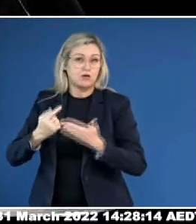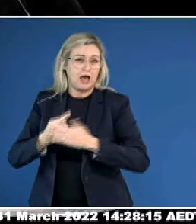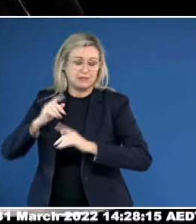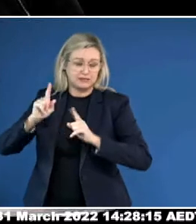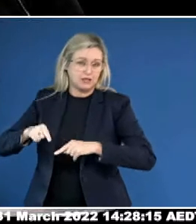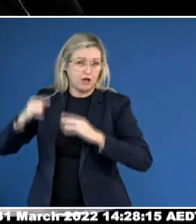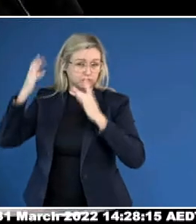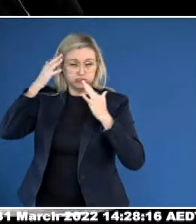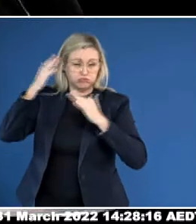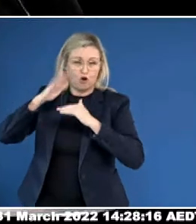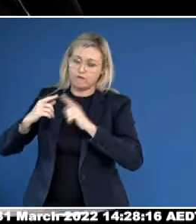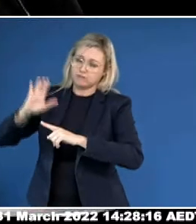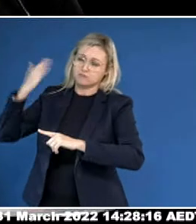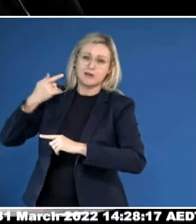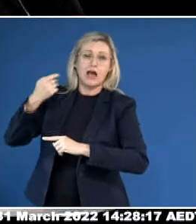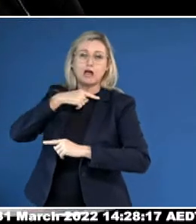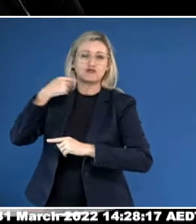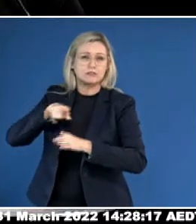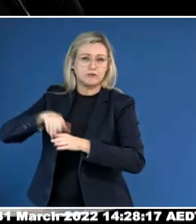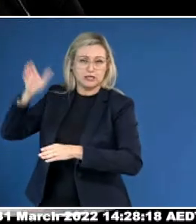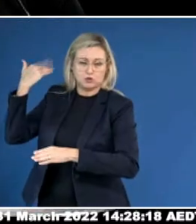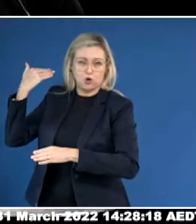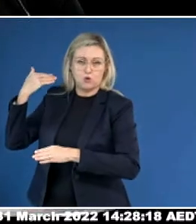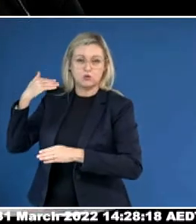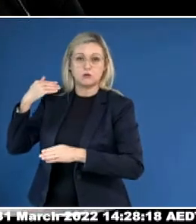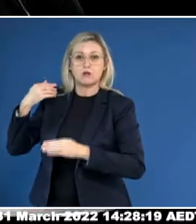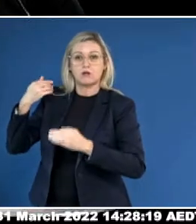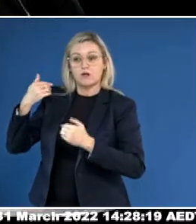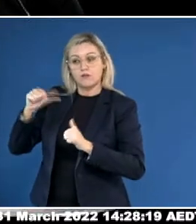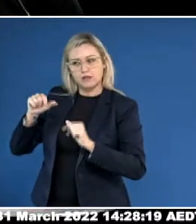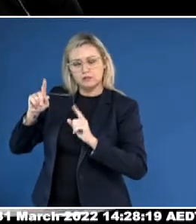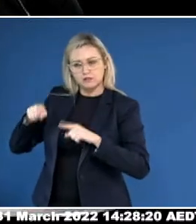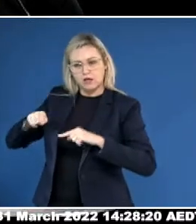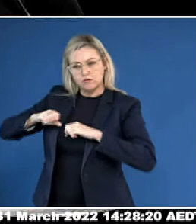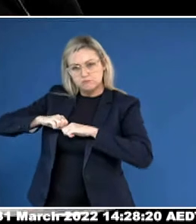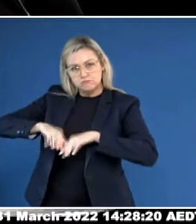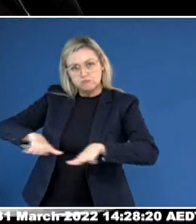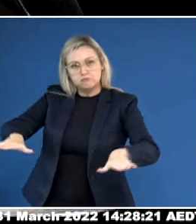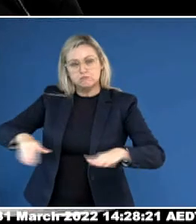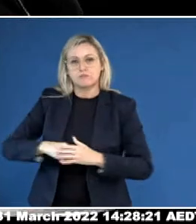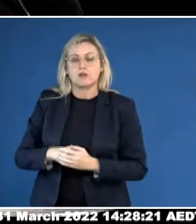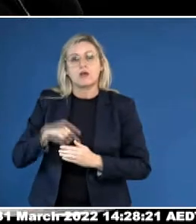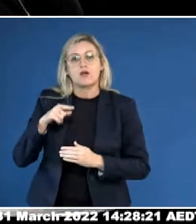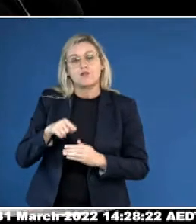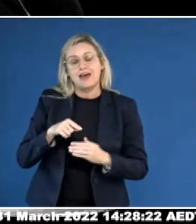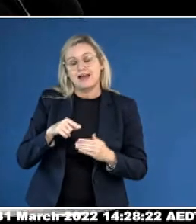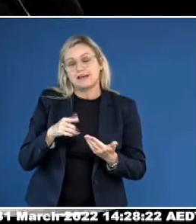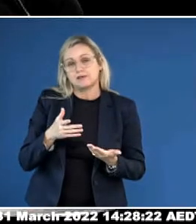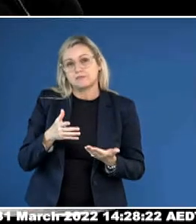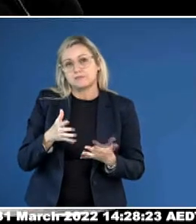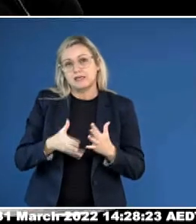And so it's a tool that's used to, I guess, reveal and transform the interconnectedness